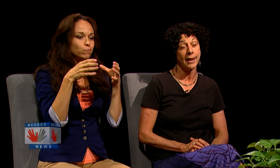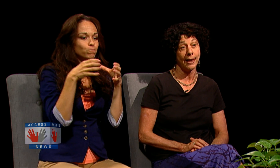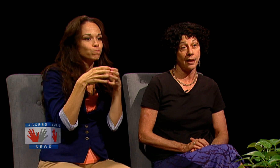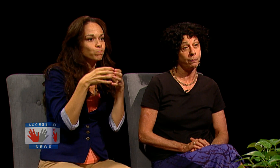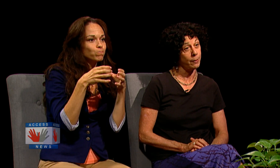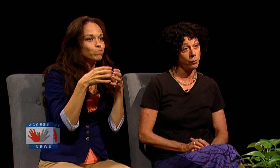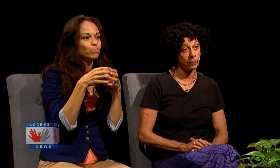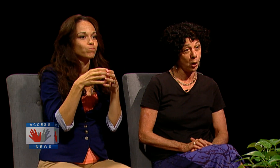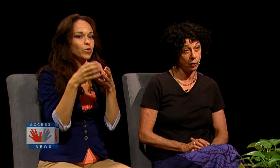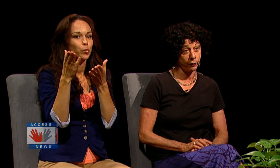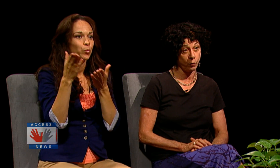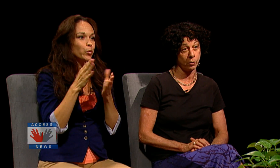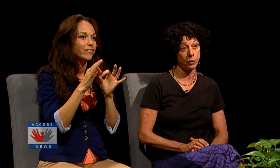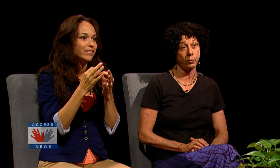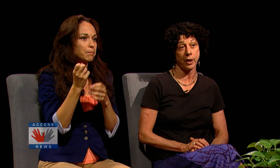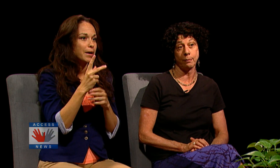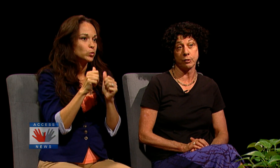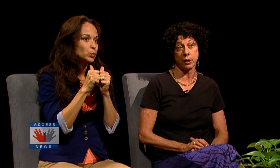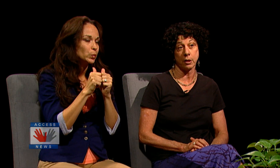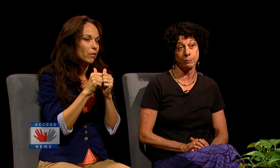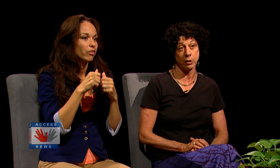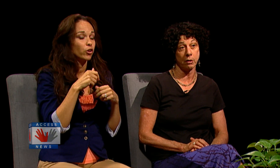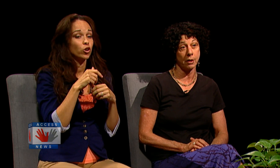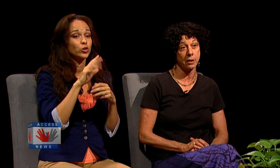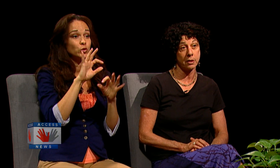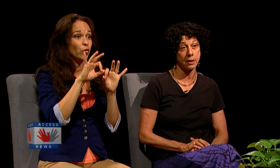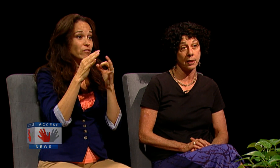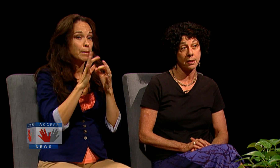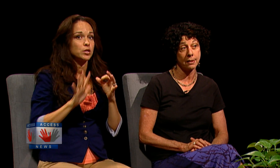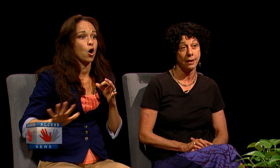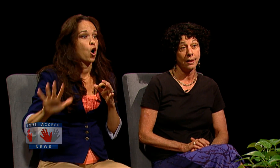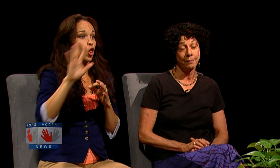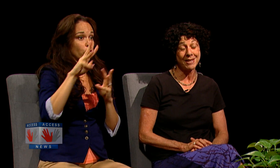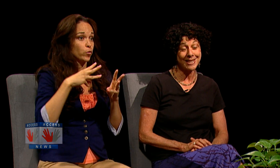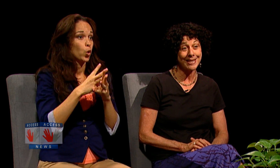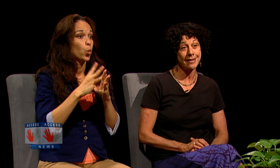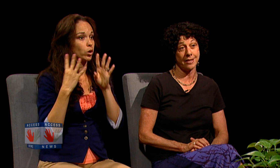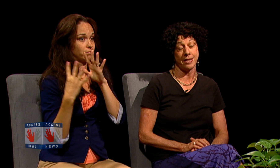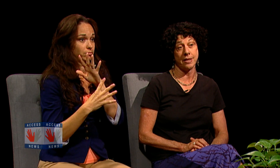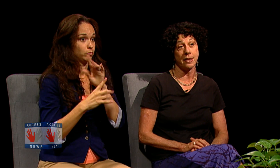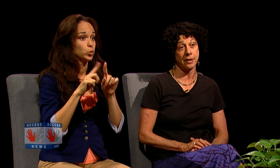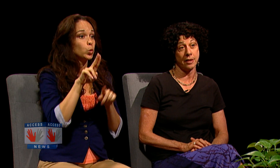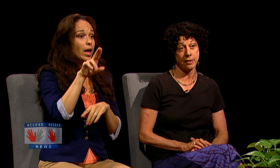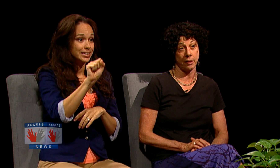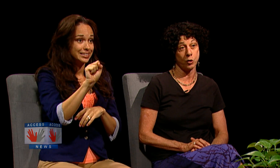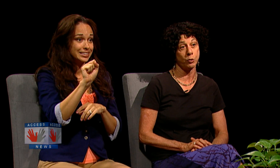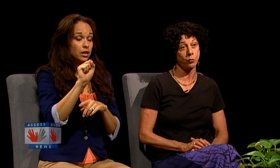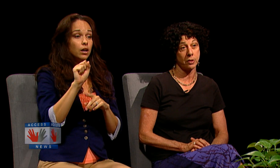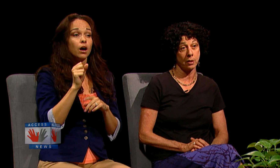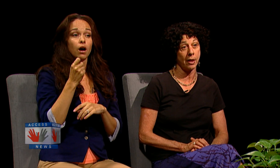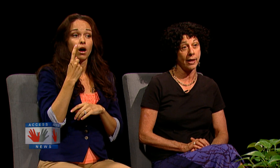AND PEOPLE FROM ALL OVER THE WORLD WERE ABLE TO COME TO THE UNITED STATES. BUT SINCE 1996, WHICH WAS THE LAST